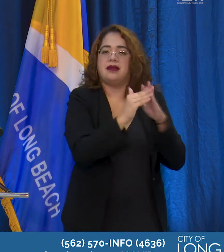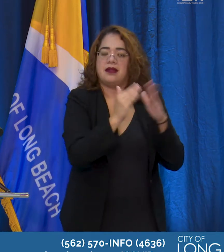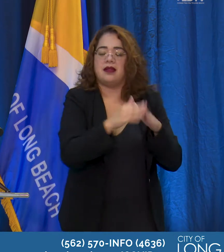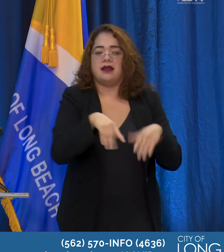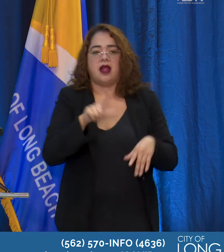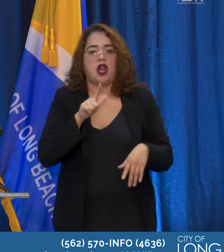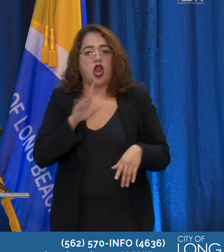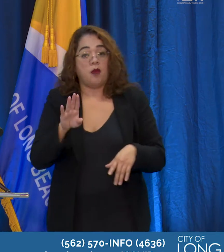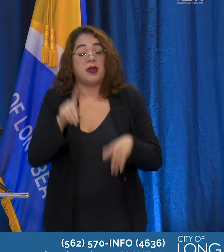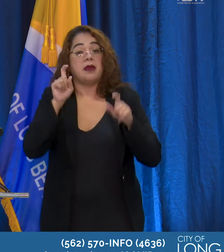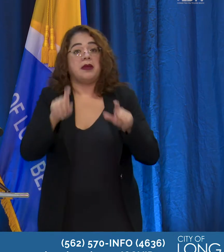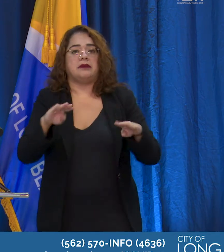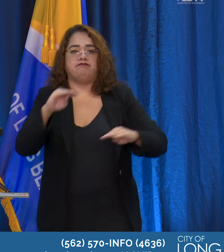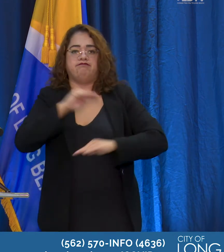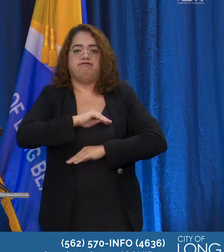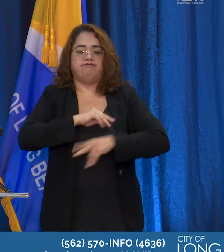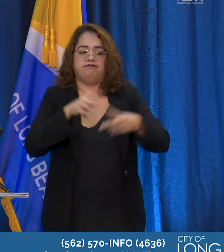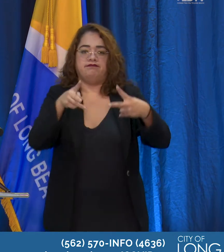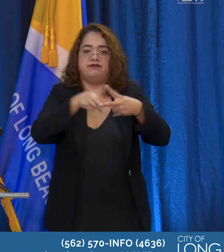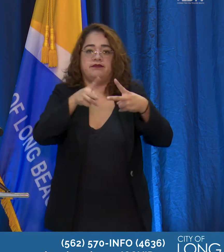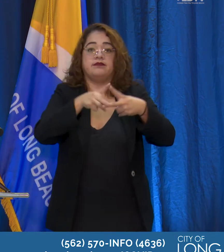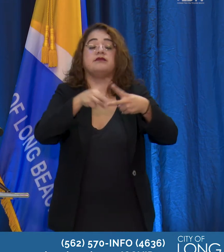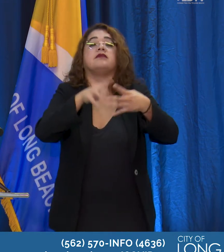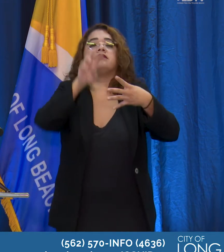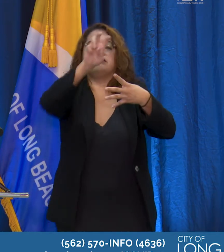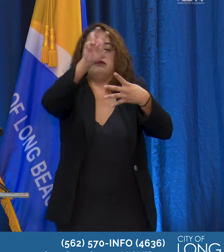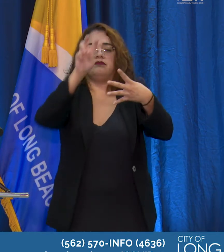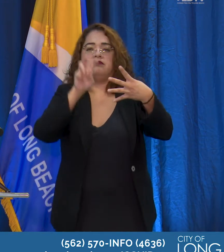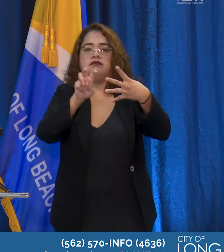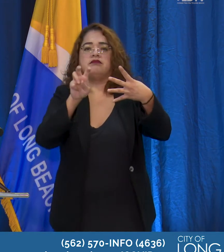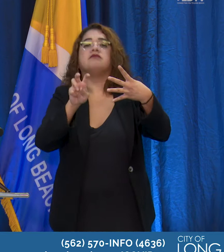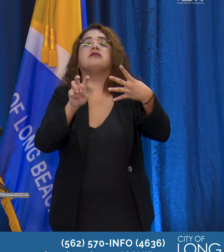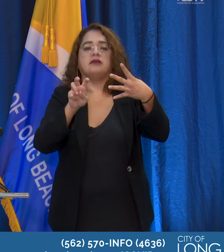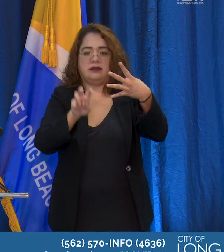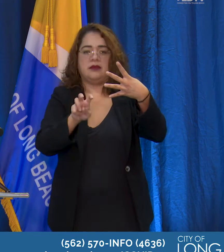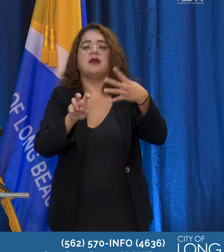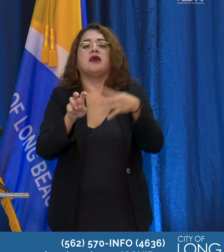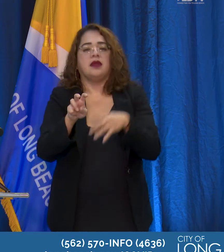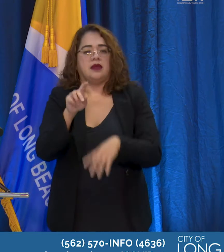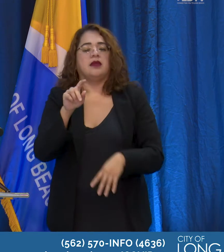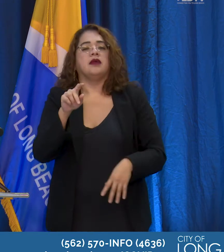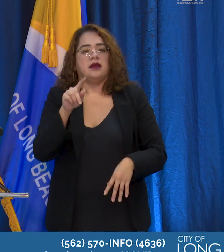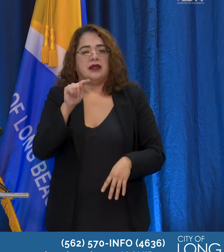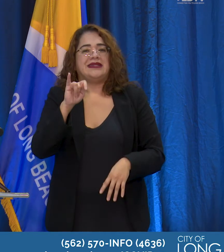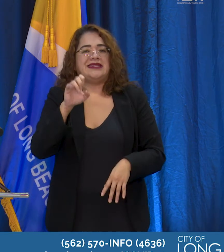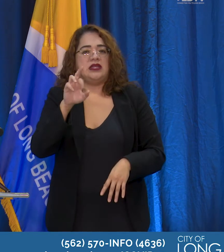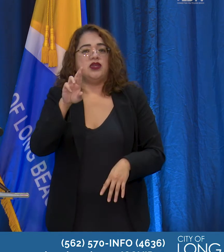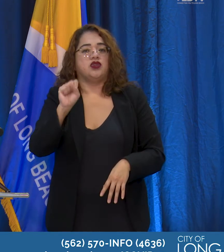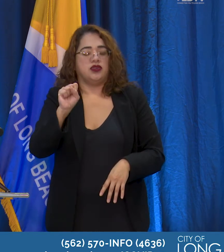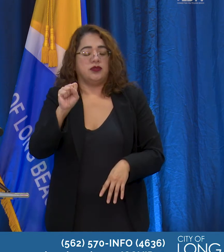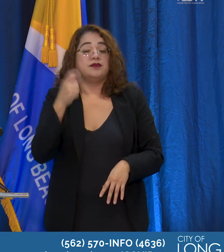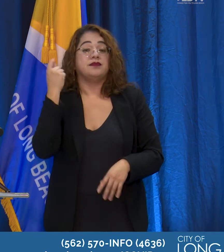for both indicators to be able to move to the next tier. It's important to note that our local numbers, even though they do not alone